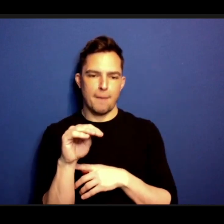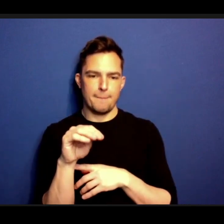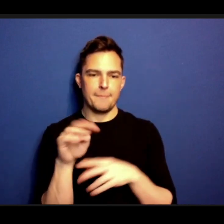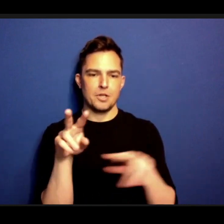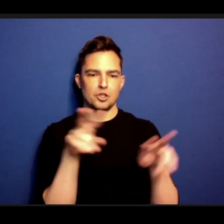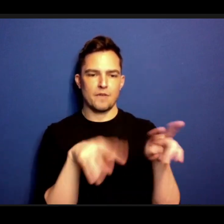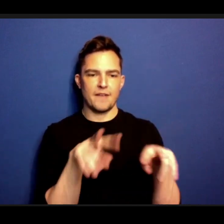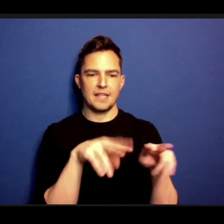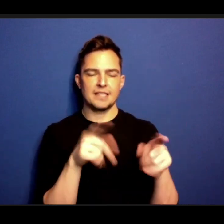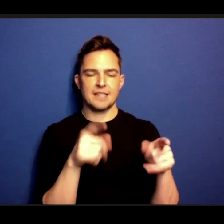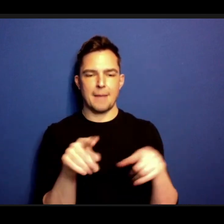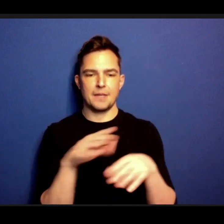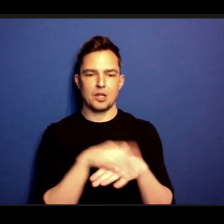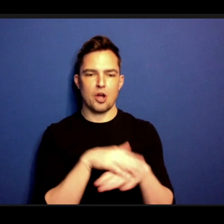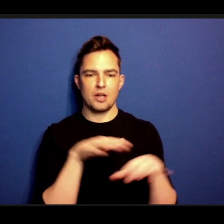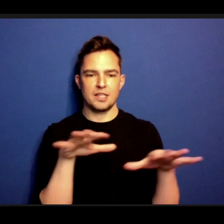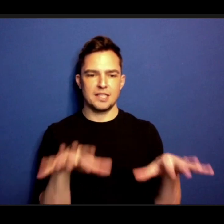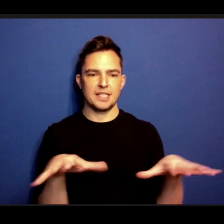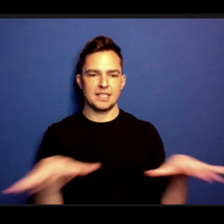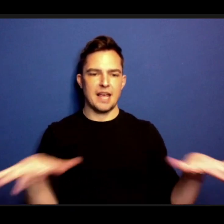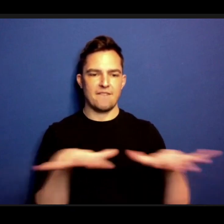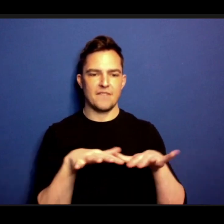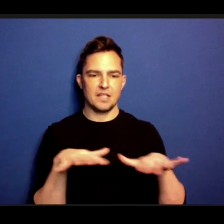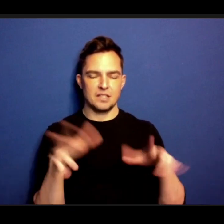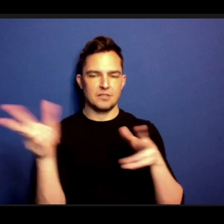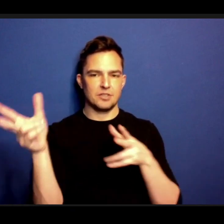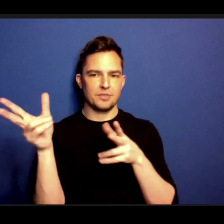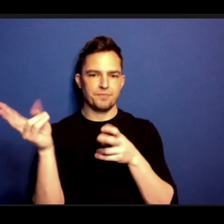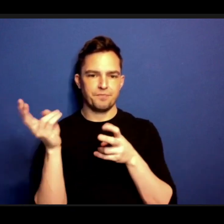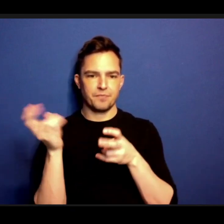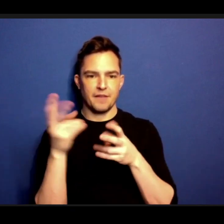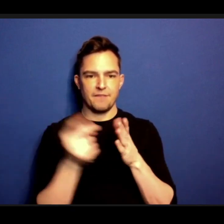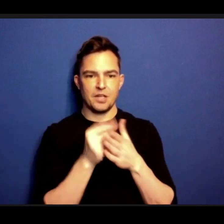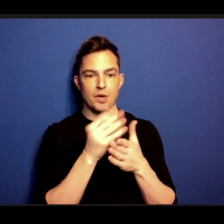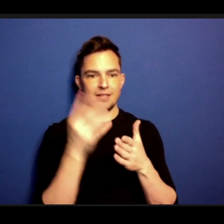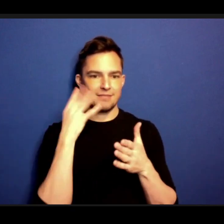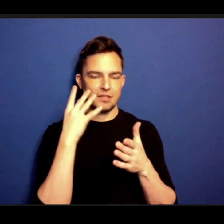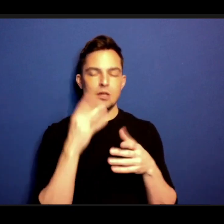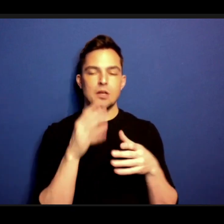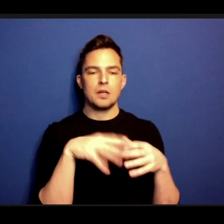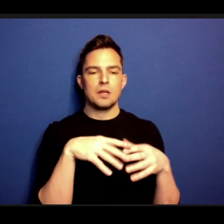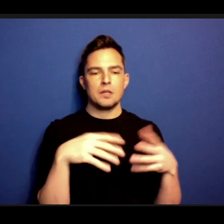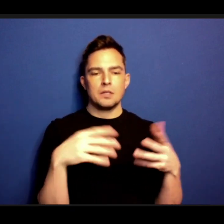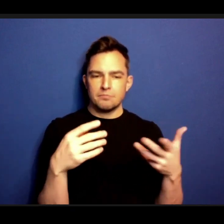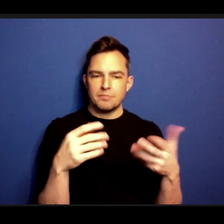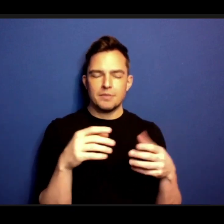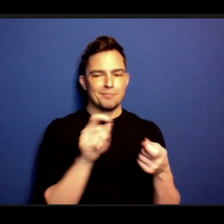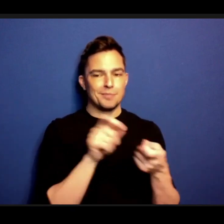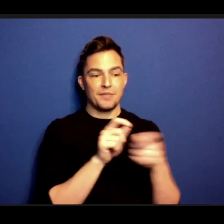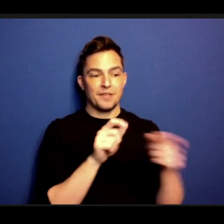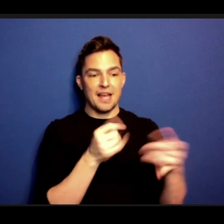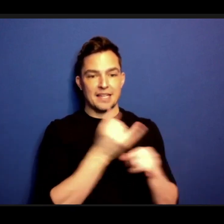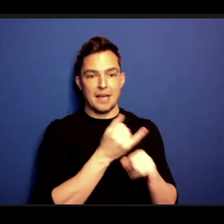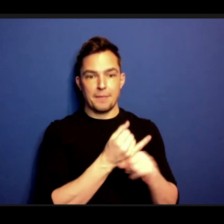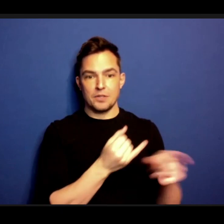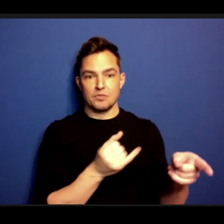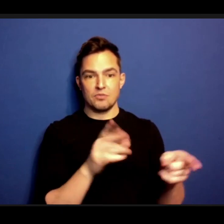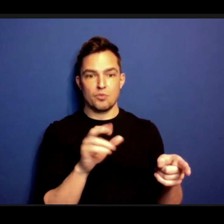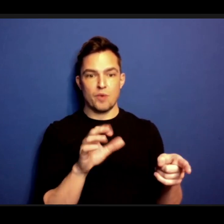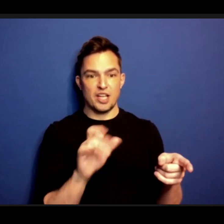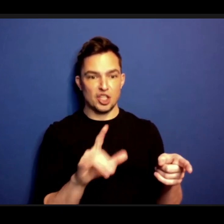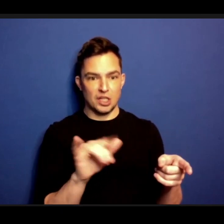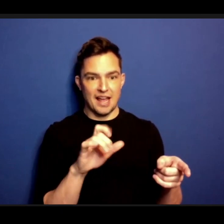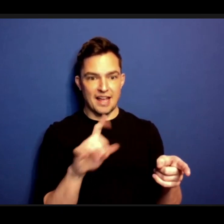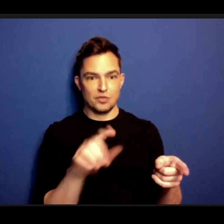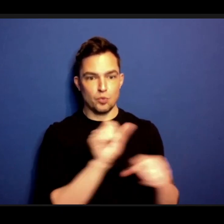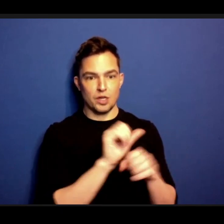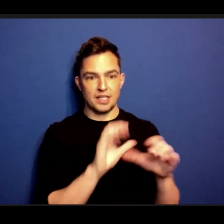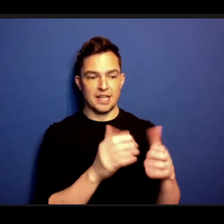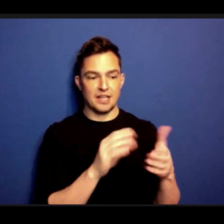campus alongside, particularly mad disabled racialized working-class students really struggling